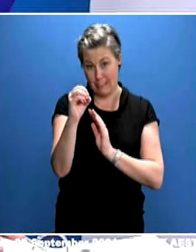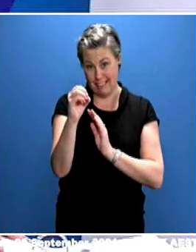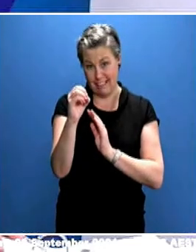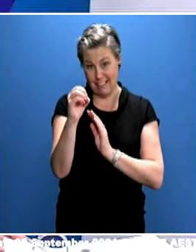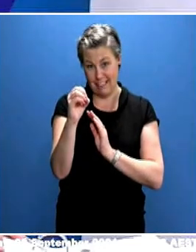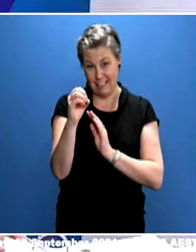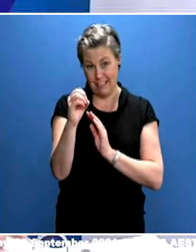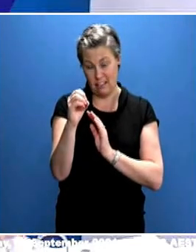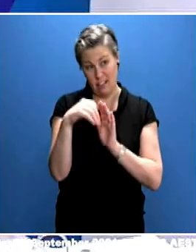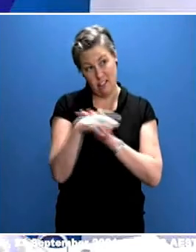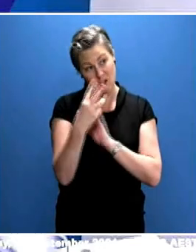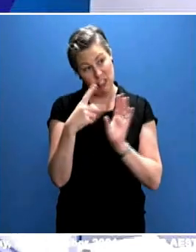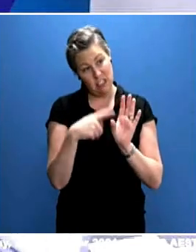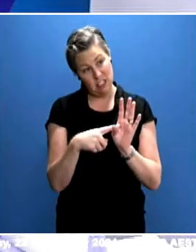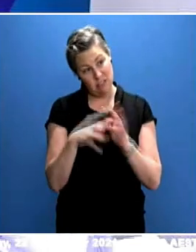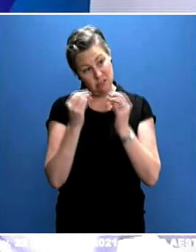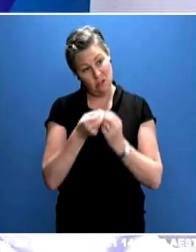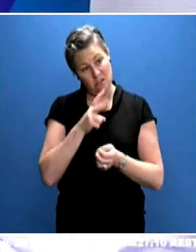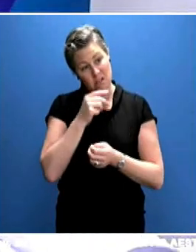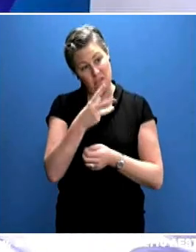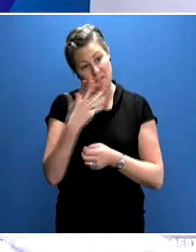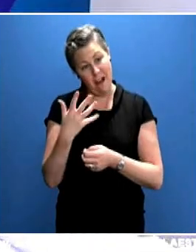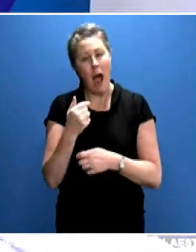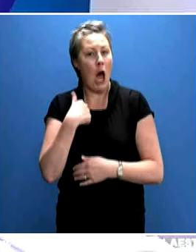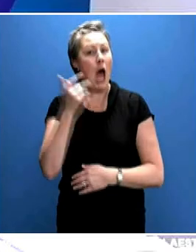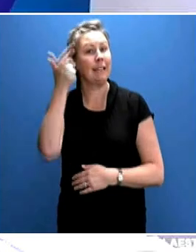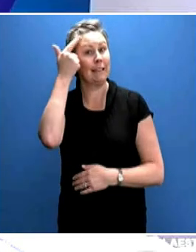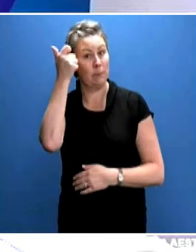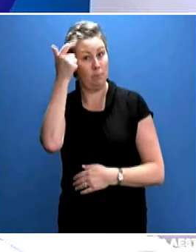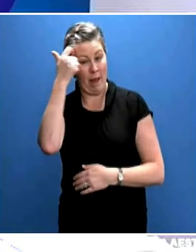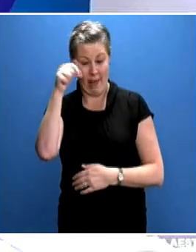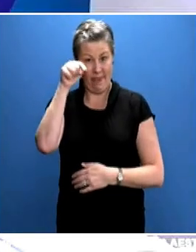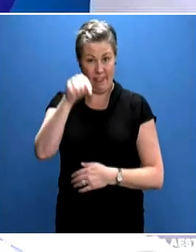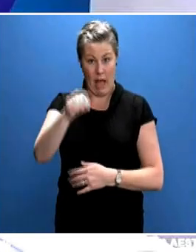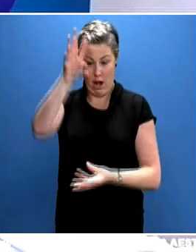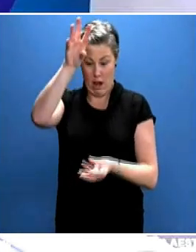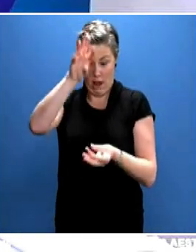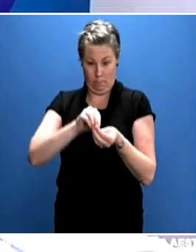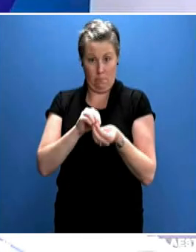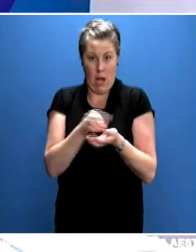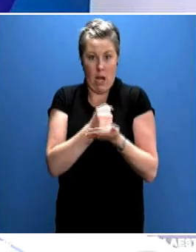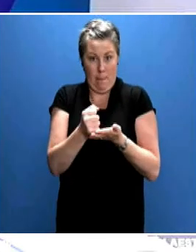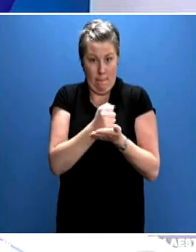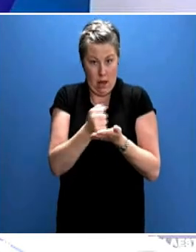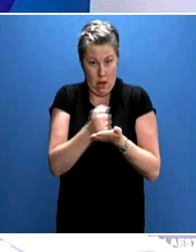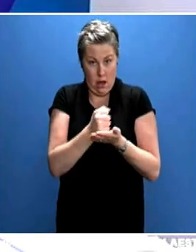get 295, so I suspect they're actually individual children, not admissions.